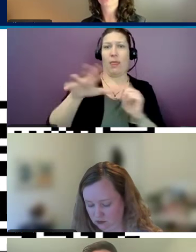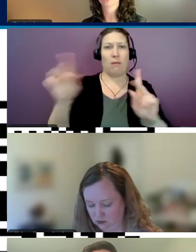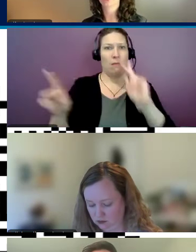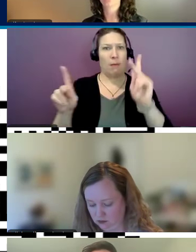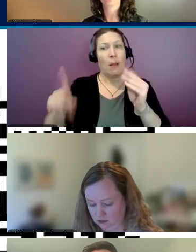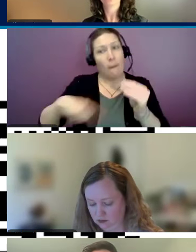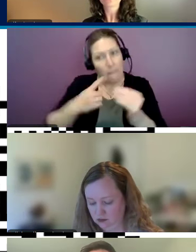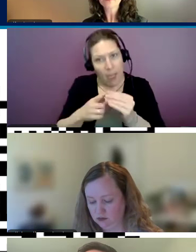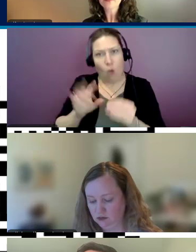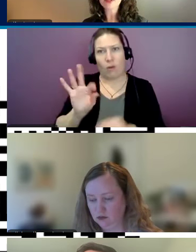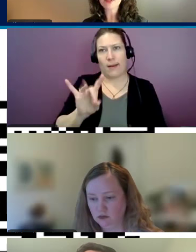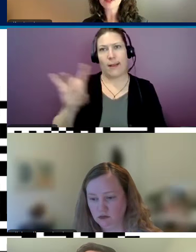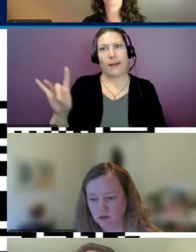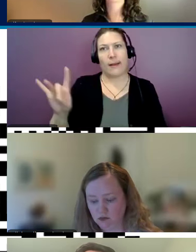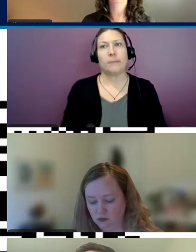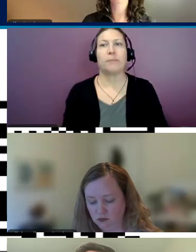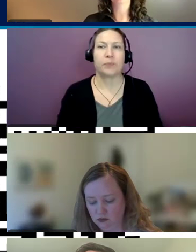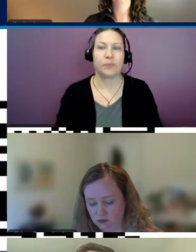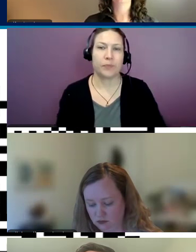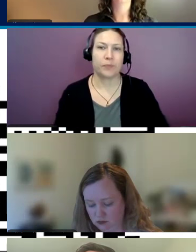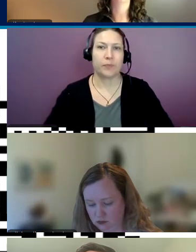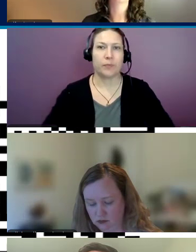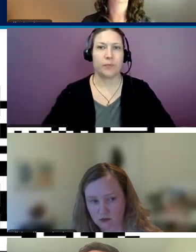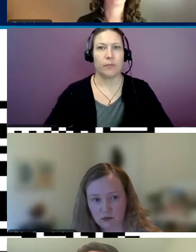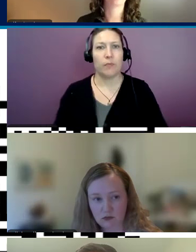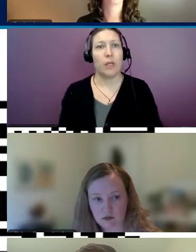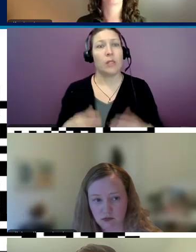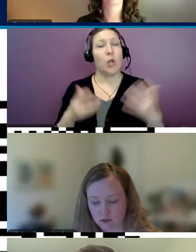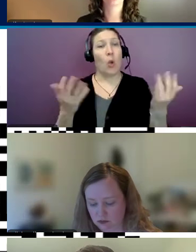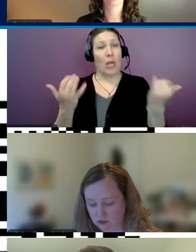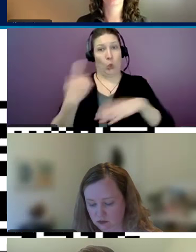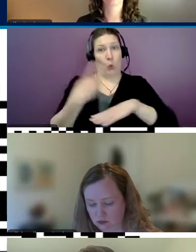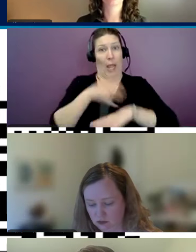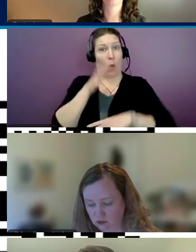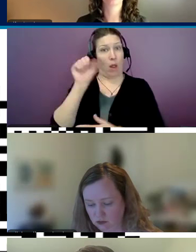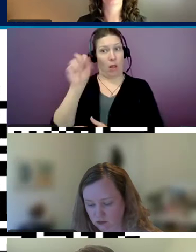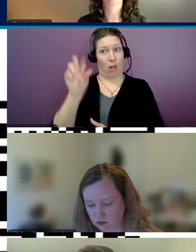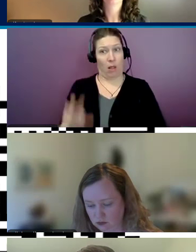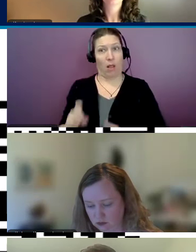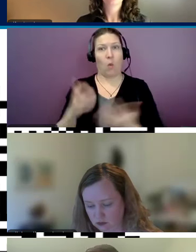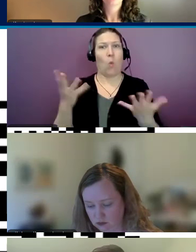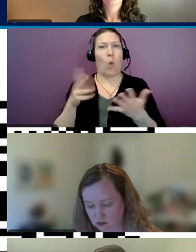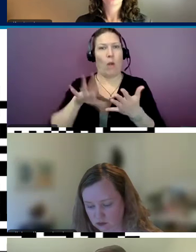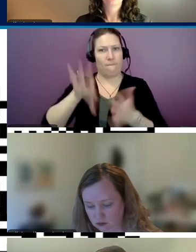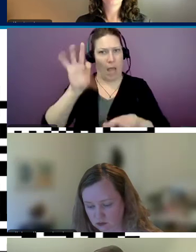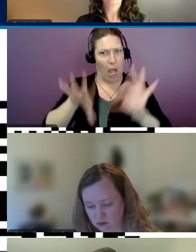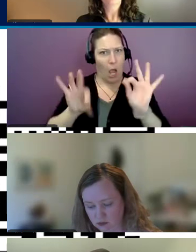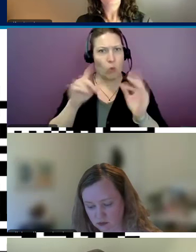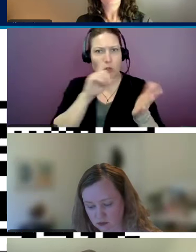And the findings, that you'll hear more about from Derrick in just a minute,